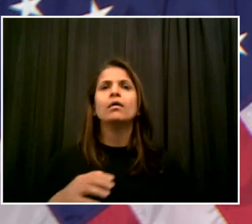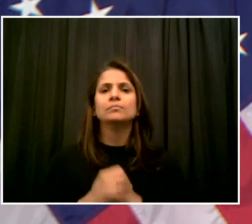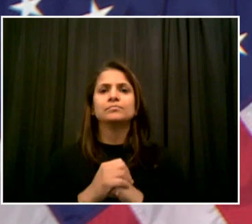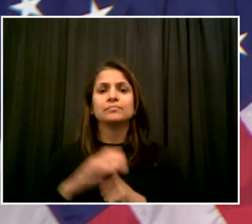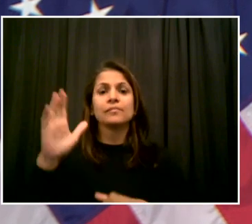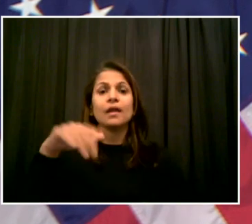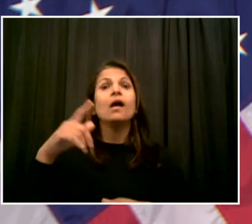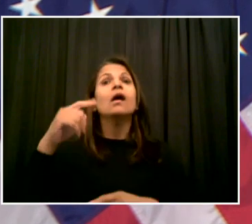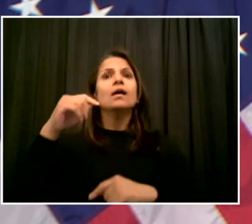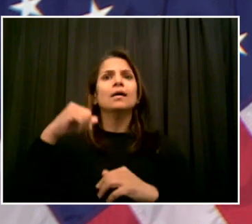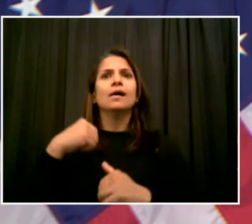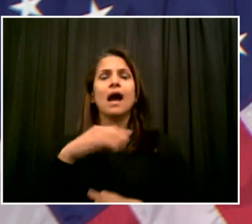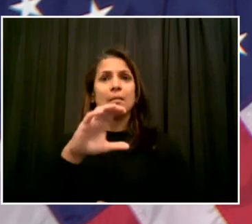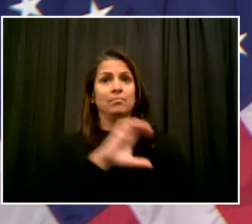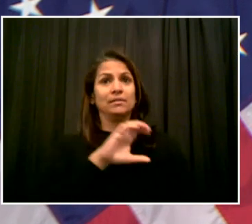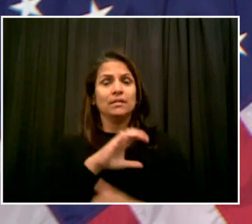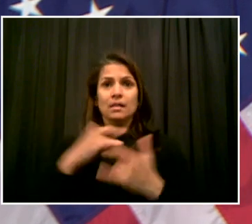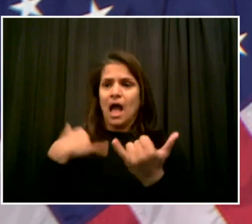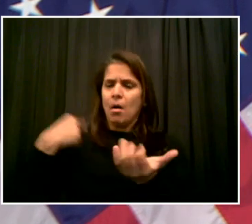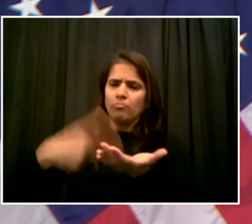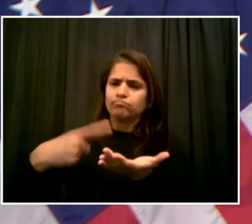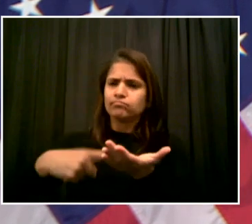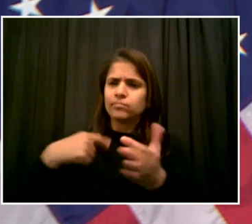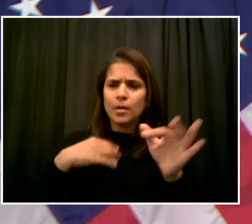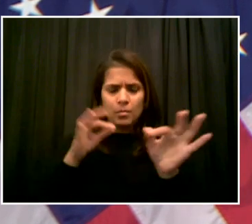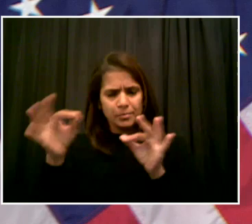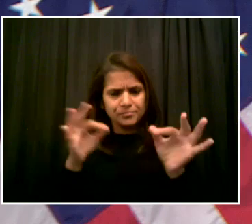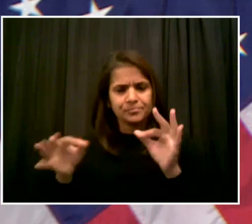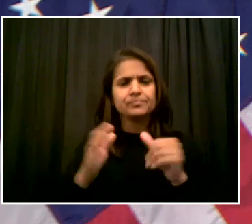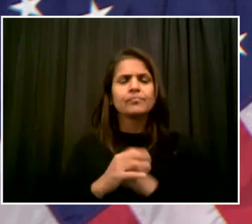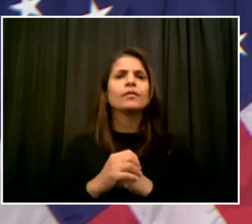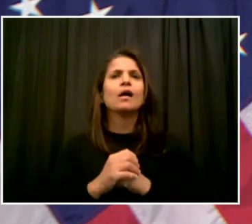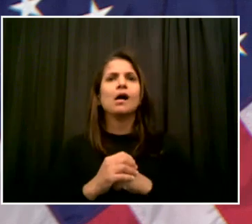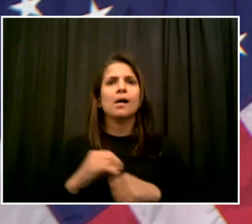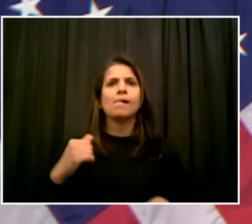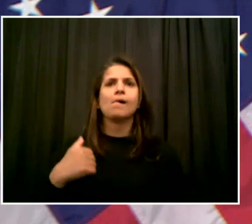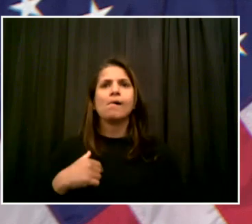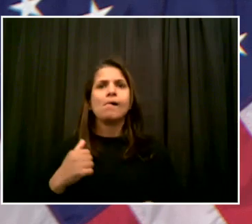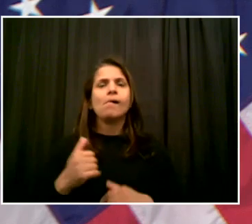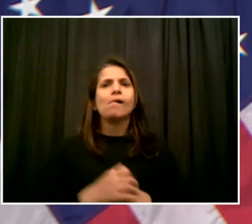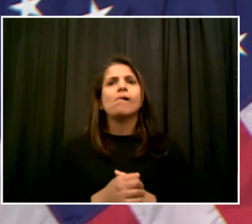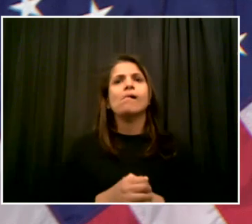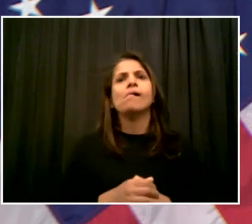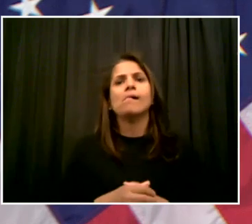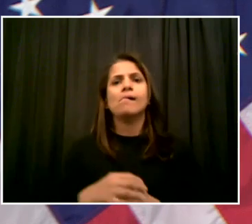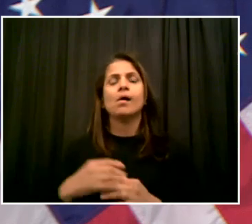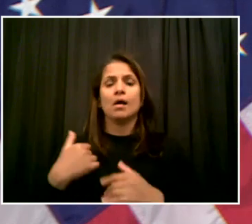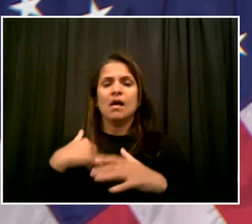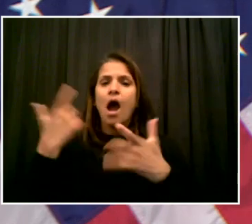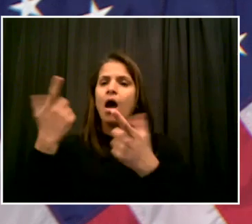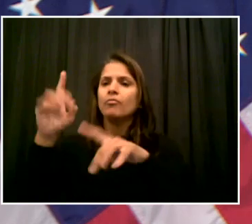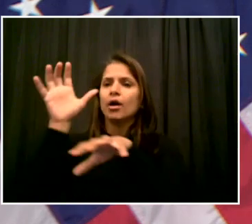OTTHE G MEN AND WOMEN OF THE NEW YORK CITY POLICE DEPARTMENT THAT ARE MUSTARDING